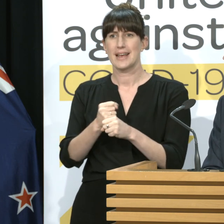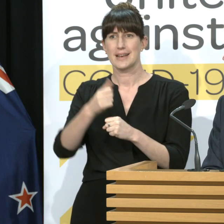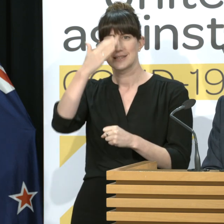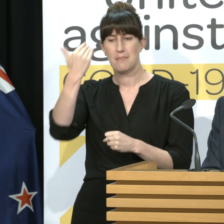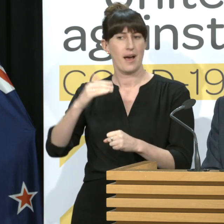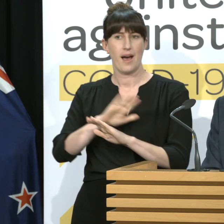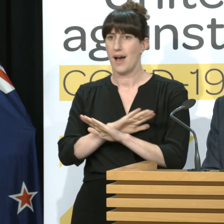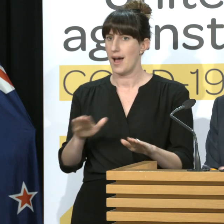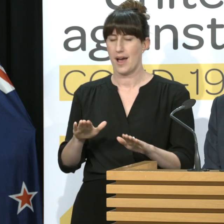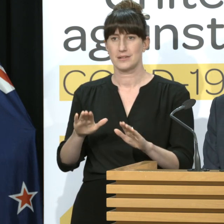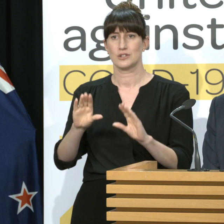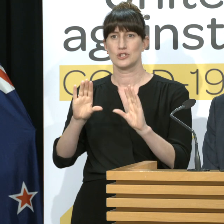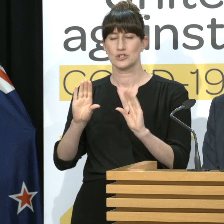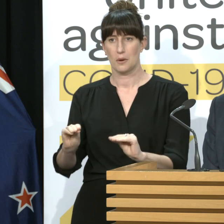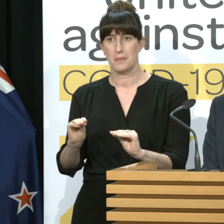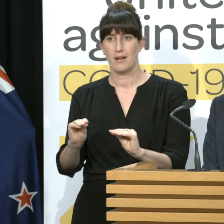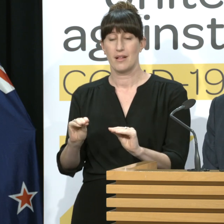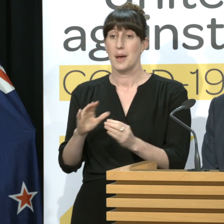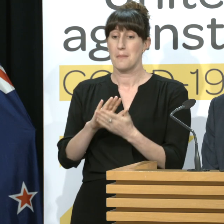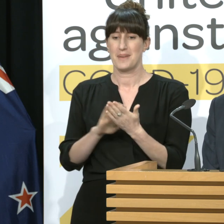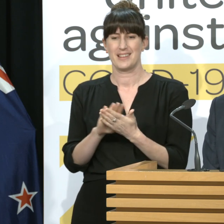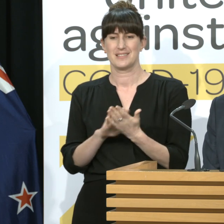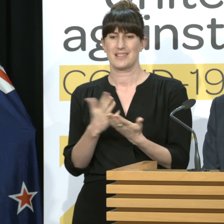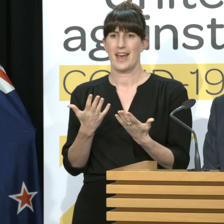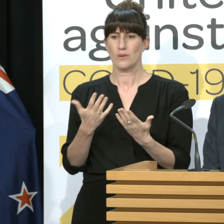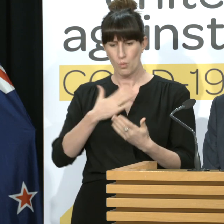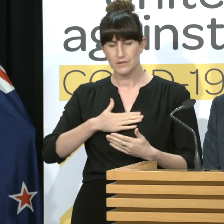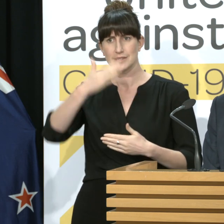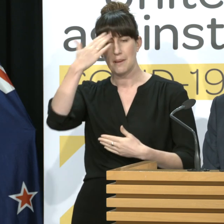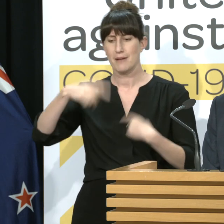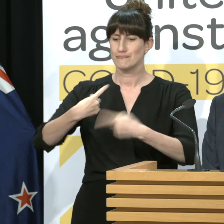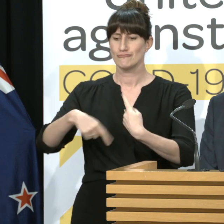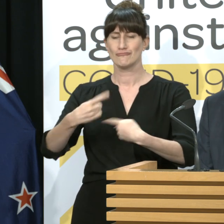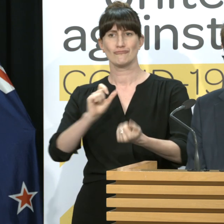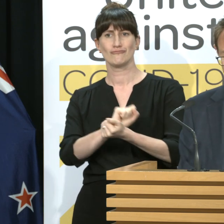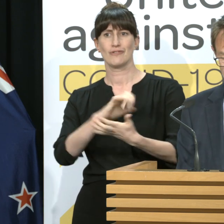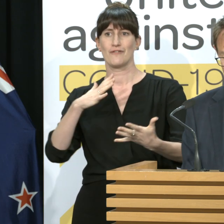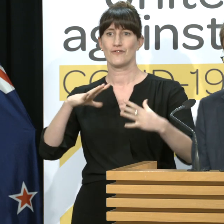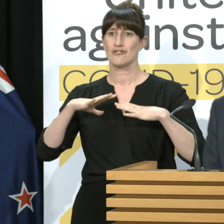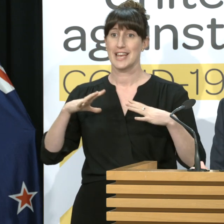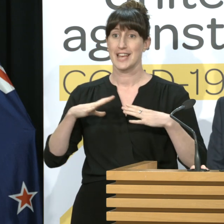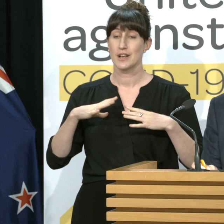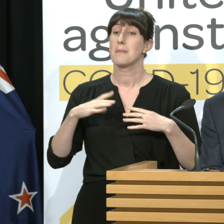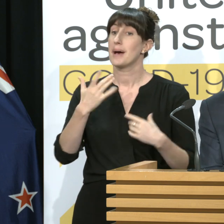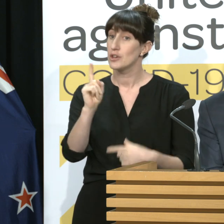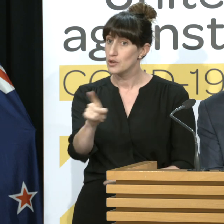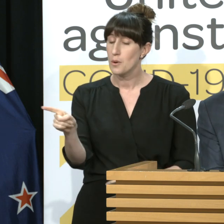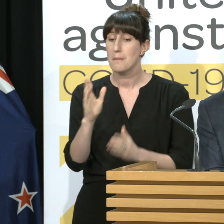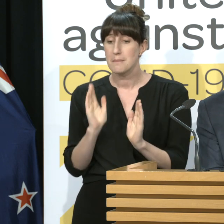We should all be washing and sanitizing our hands, scanning QR codes, turning Bluetooth on, and using the COVID tracery, staying home